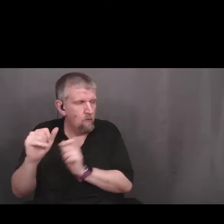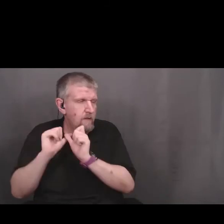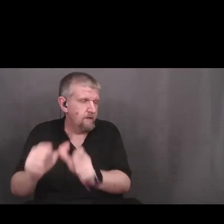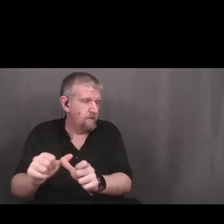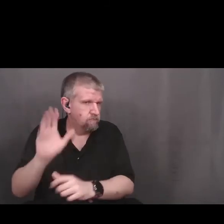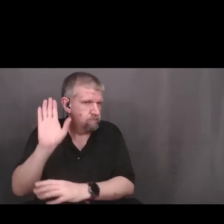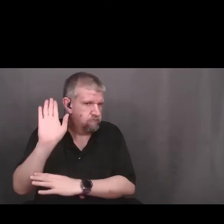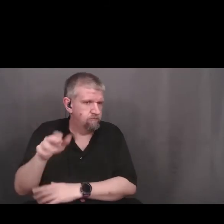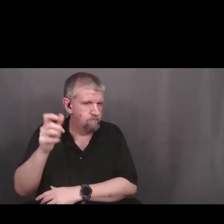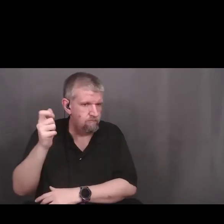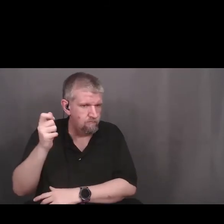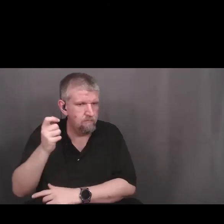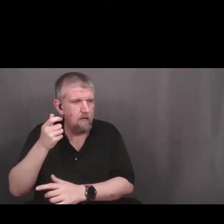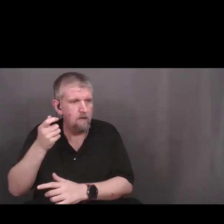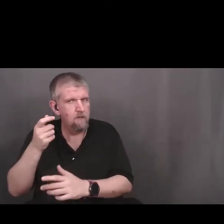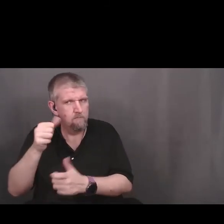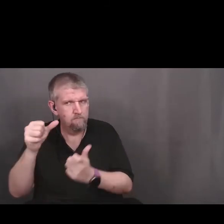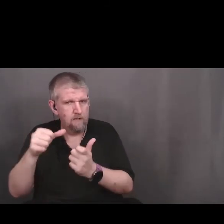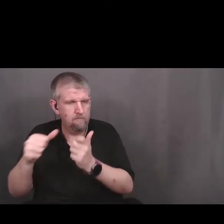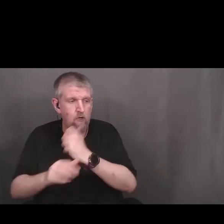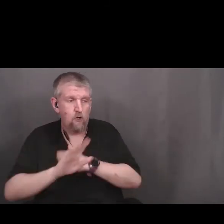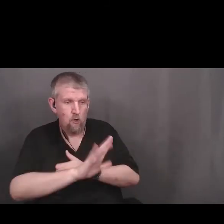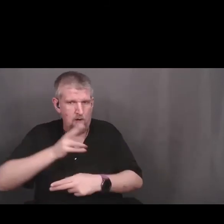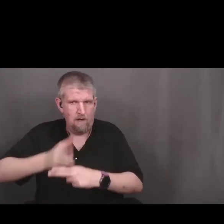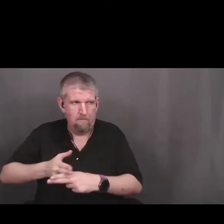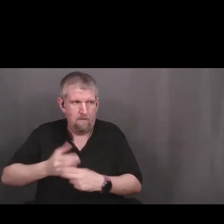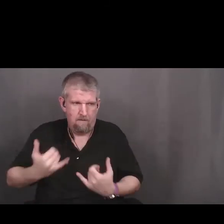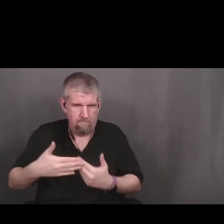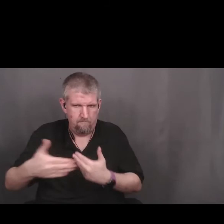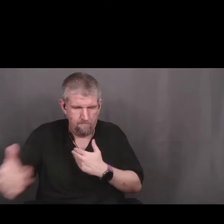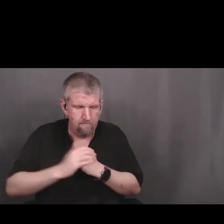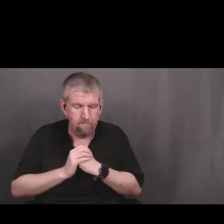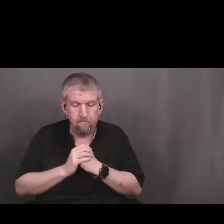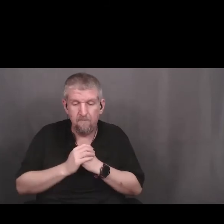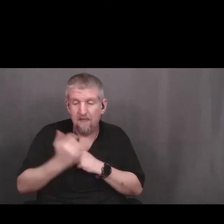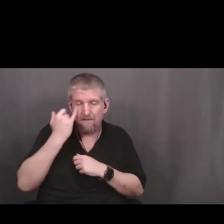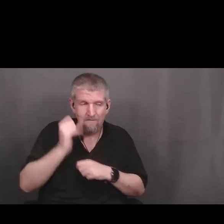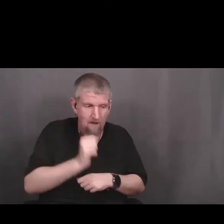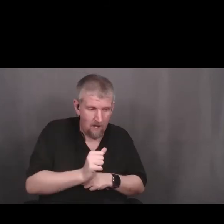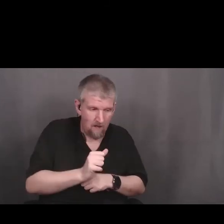it'll just be under your record. And if not, then you will be terminated from that,